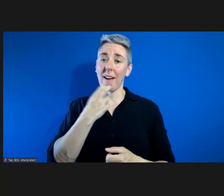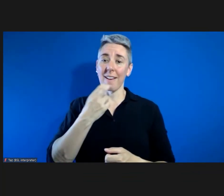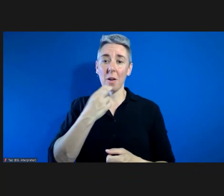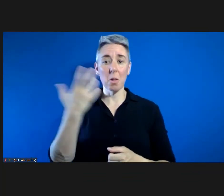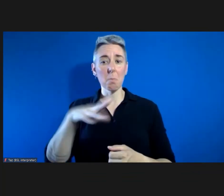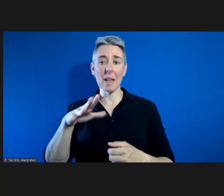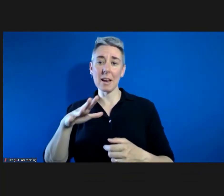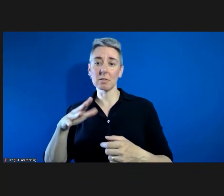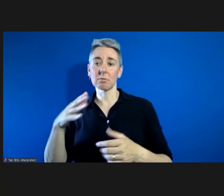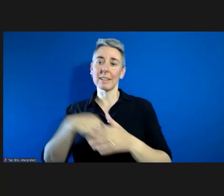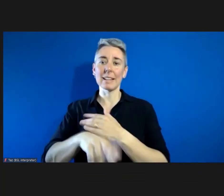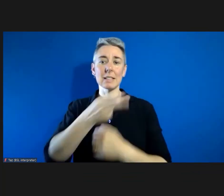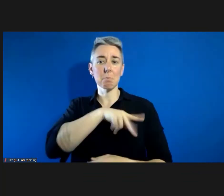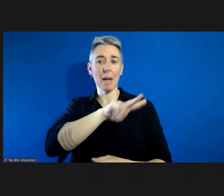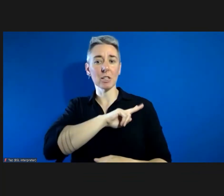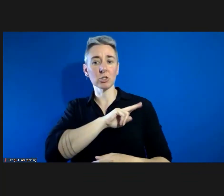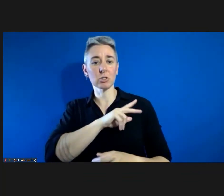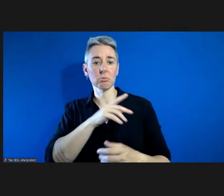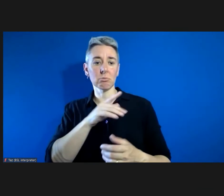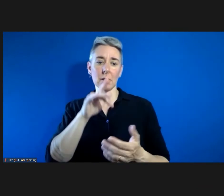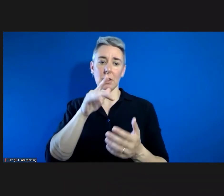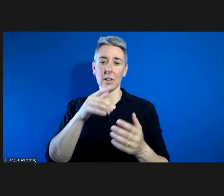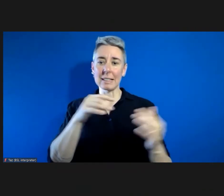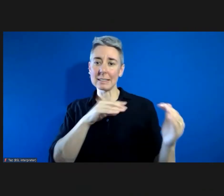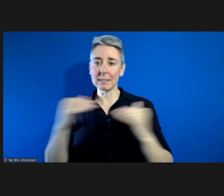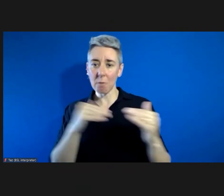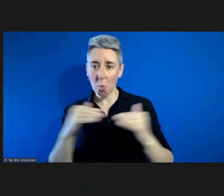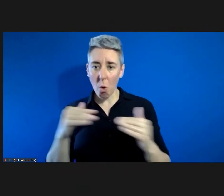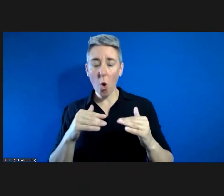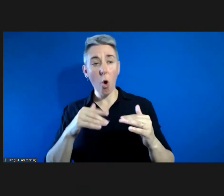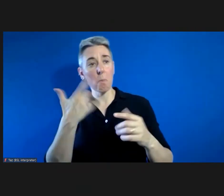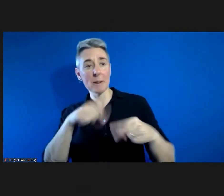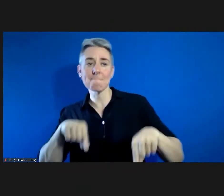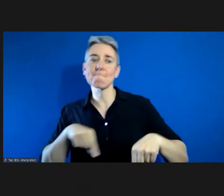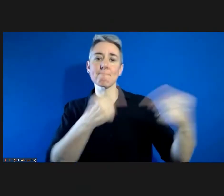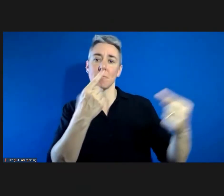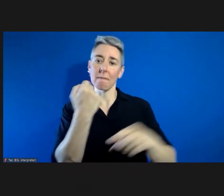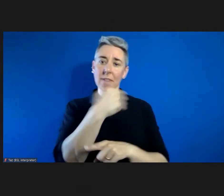the Spanish Civil War and racism in the Spanish Civil War, family that fought and died against